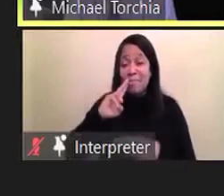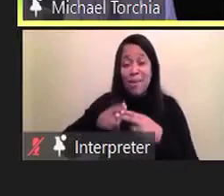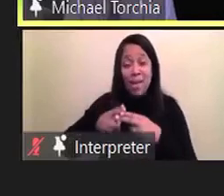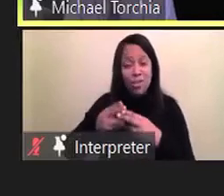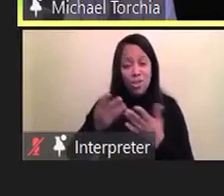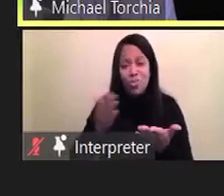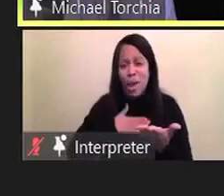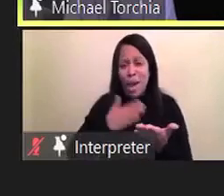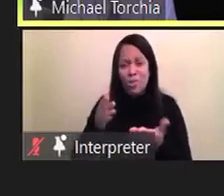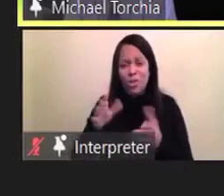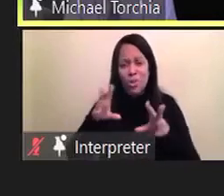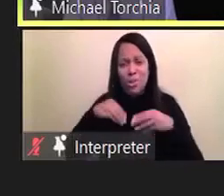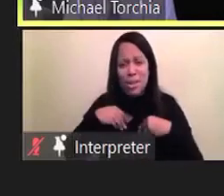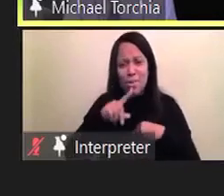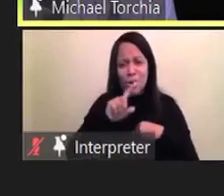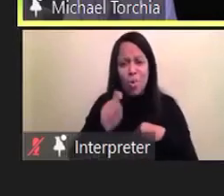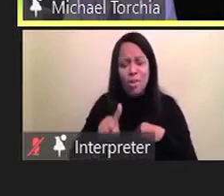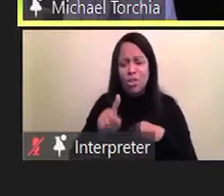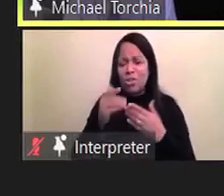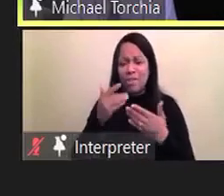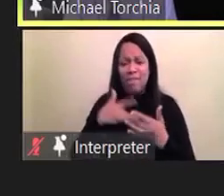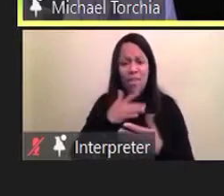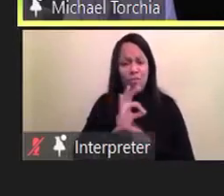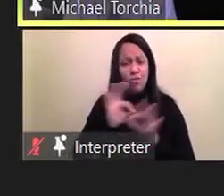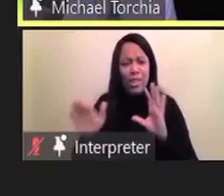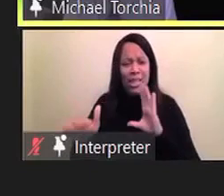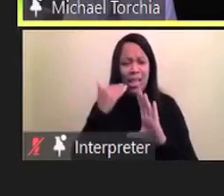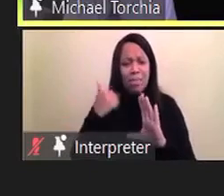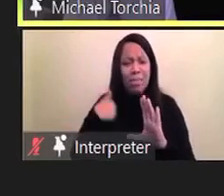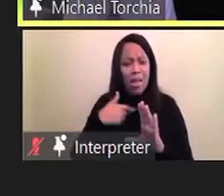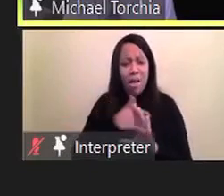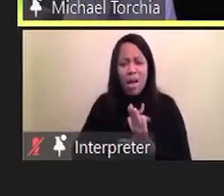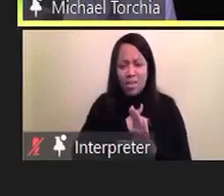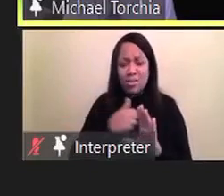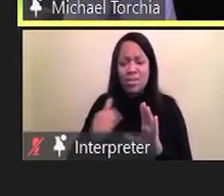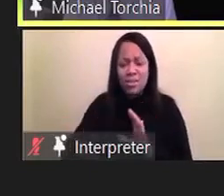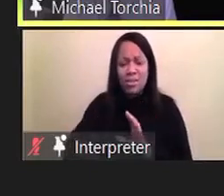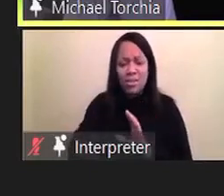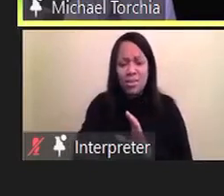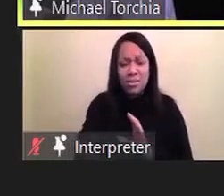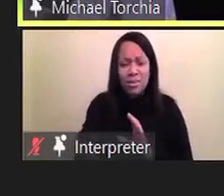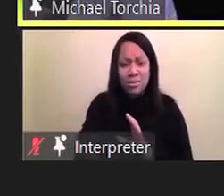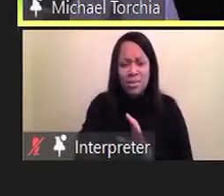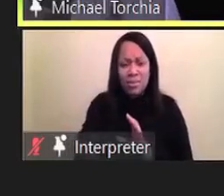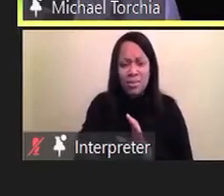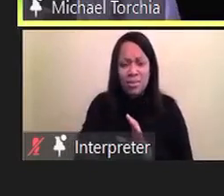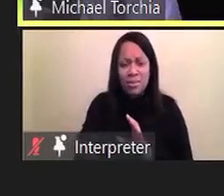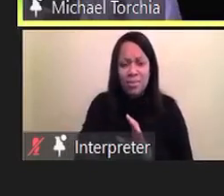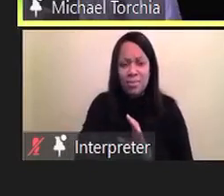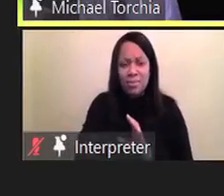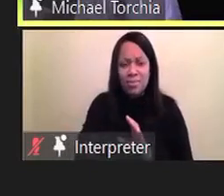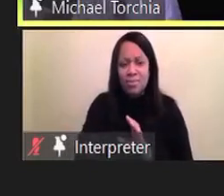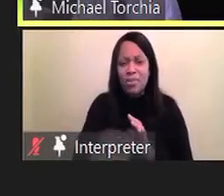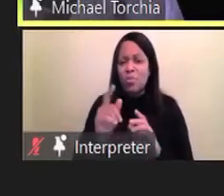if you'd like to send a question to either one of us. Be happy to respond after the session.